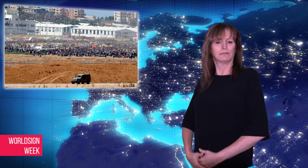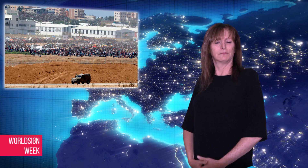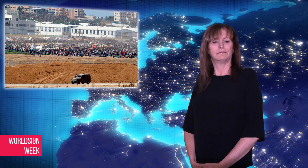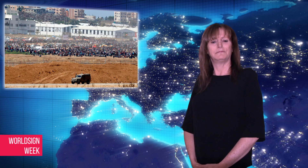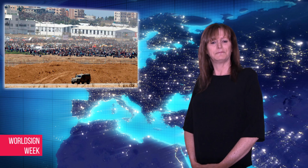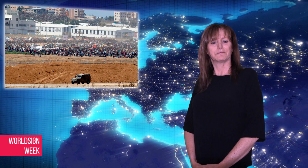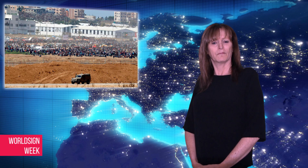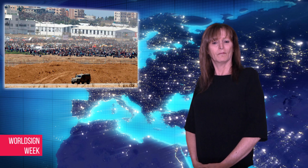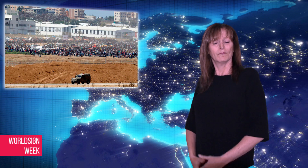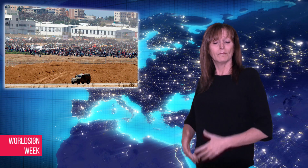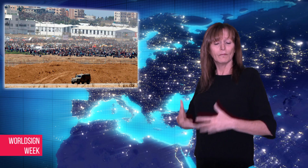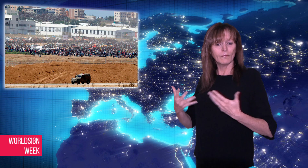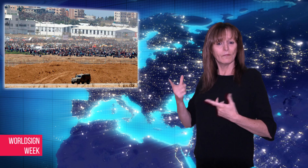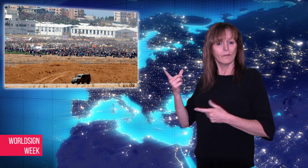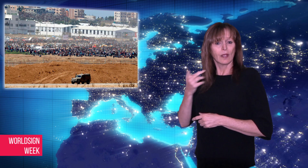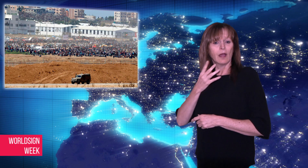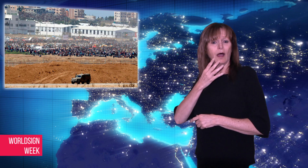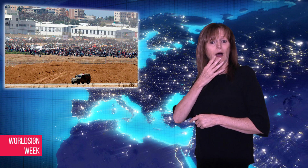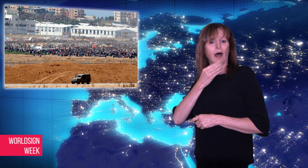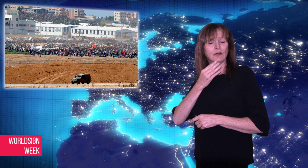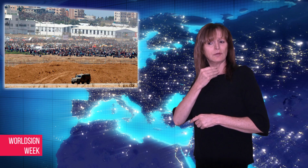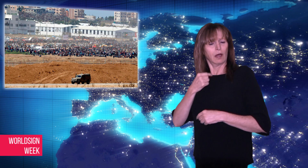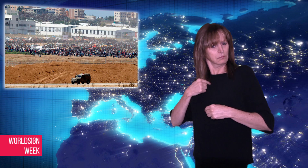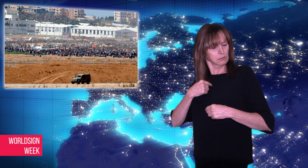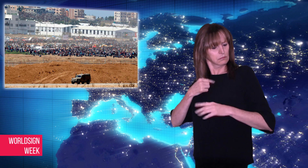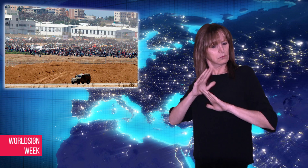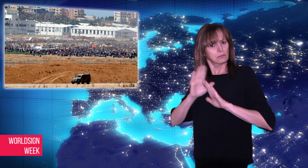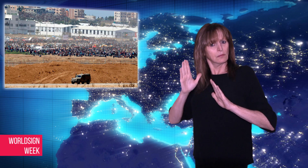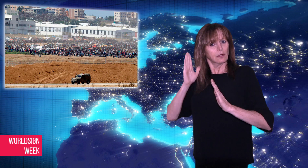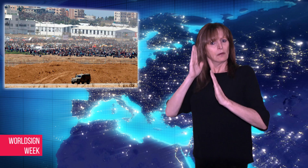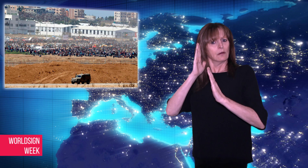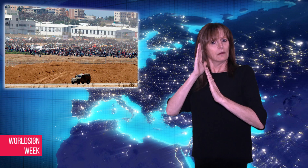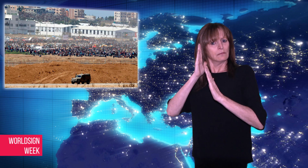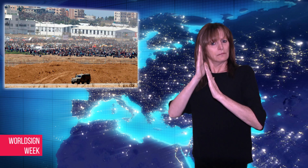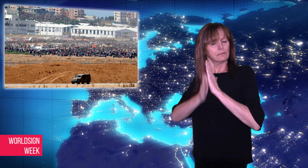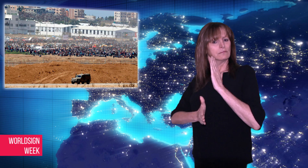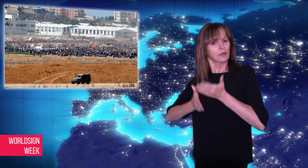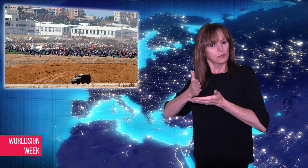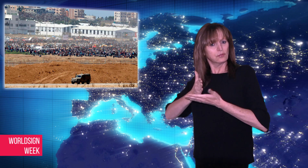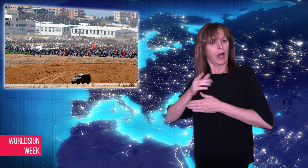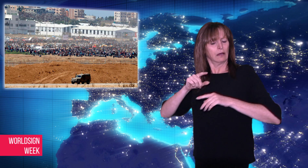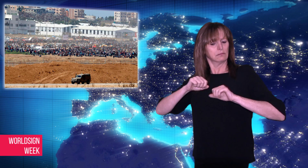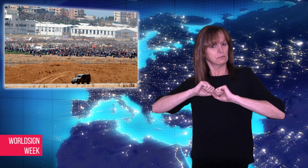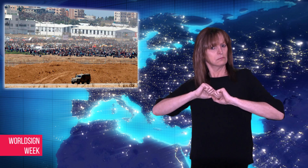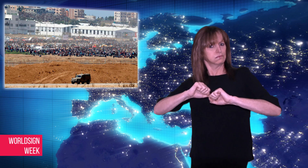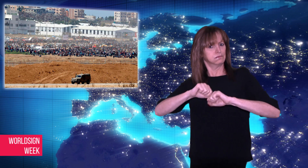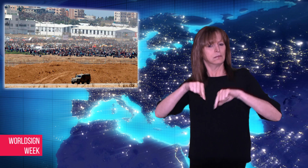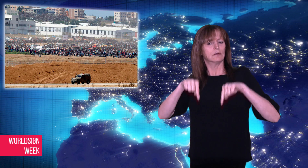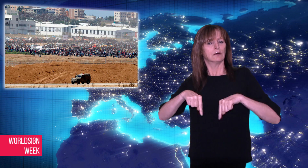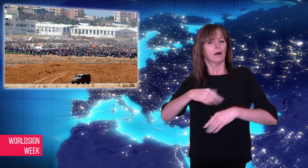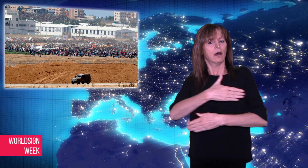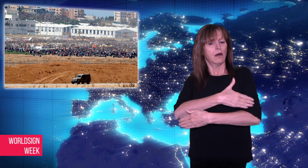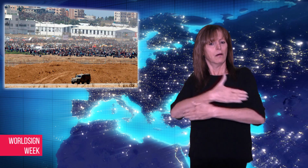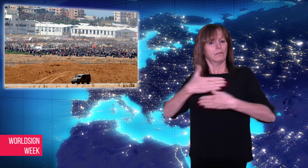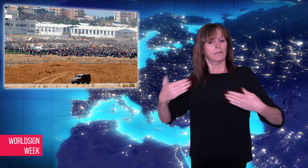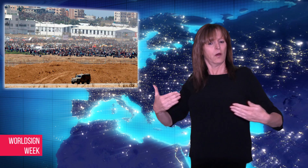defend its border, there has been international backlash with the